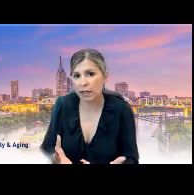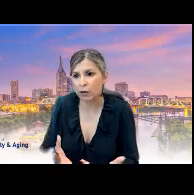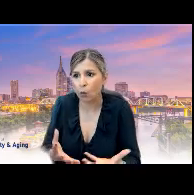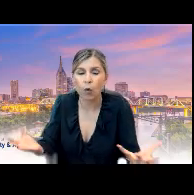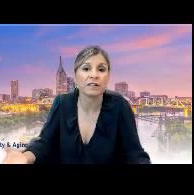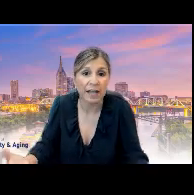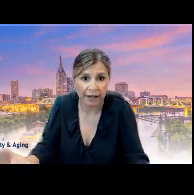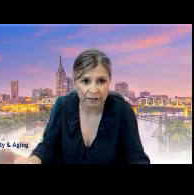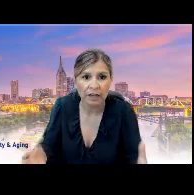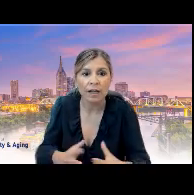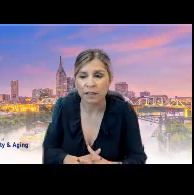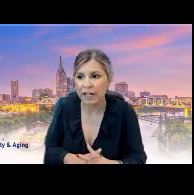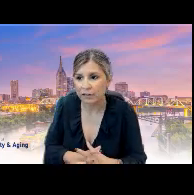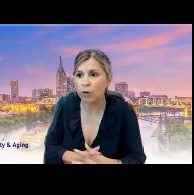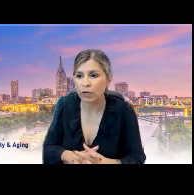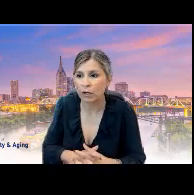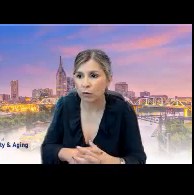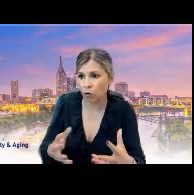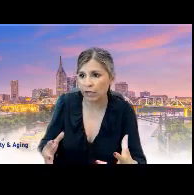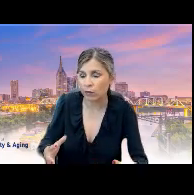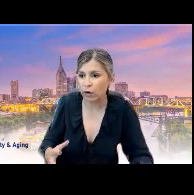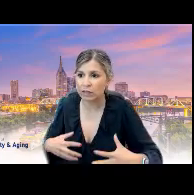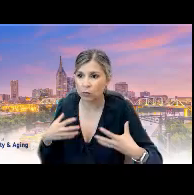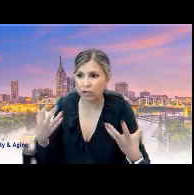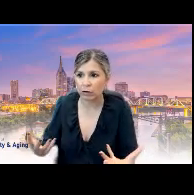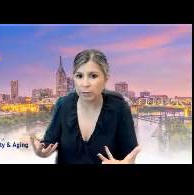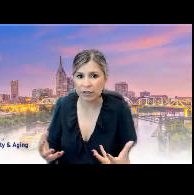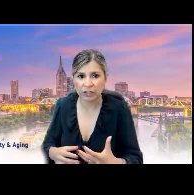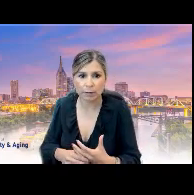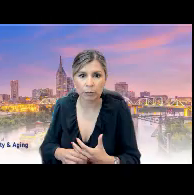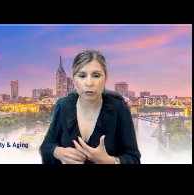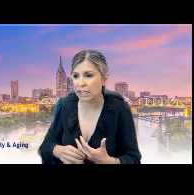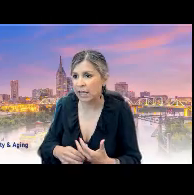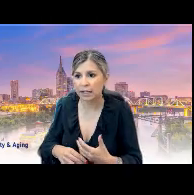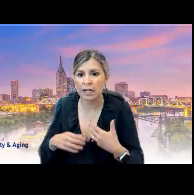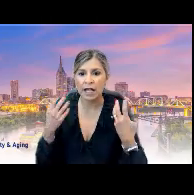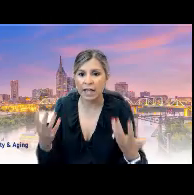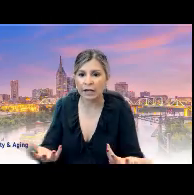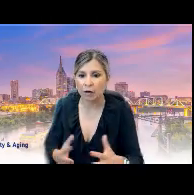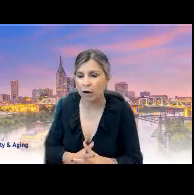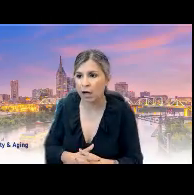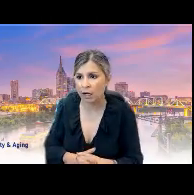have to think what's next? That's what we are working with, with our dementia capable TN and our our